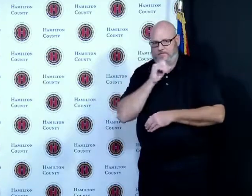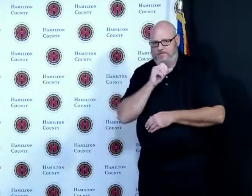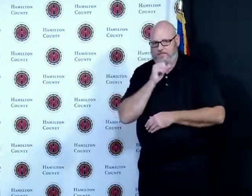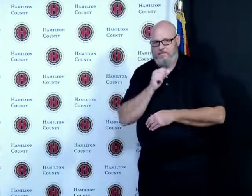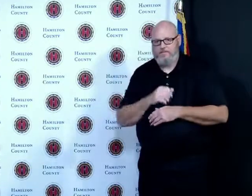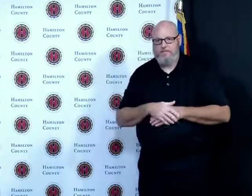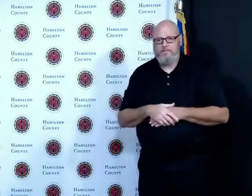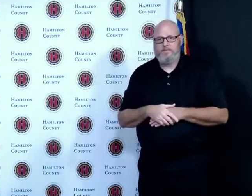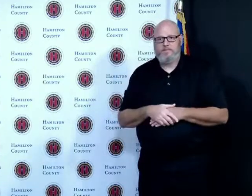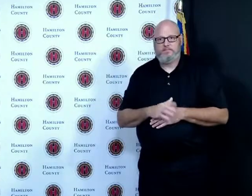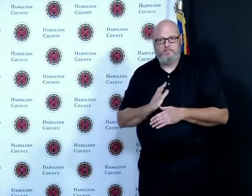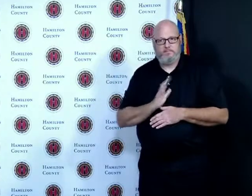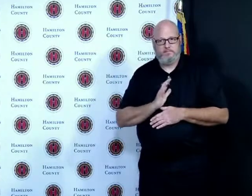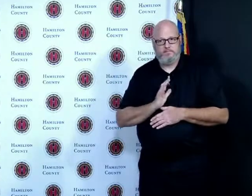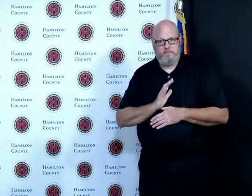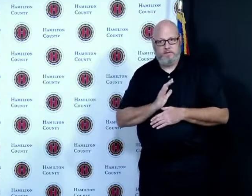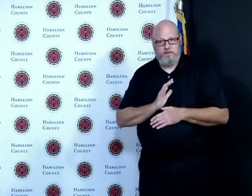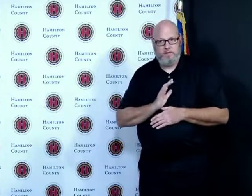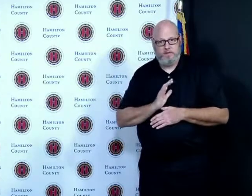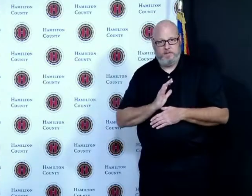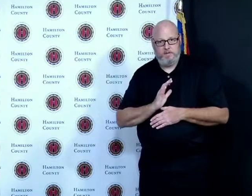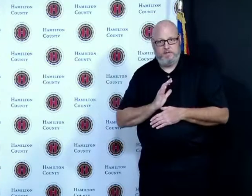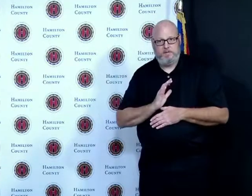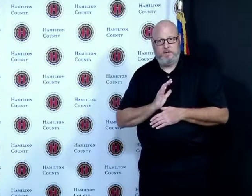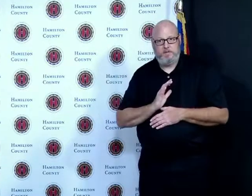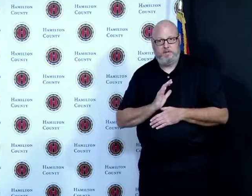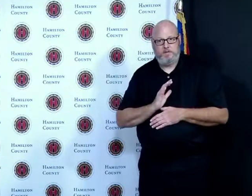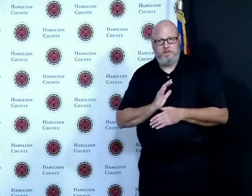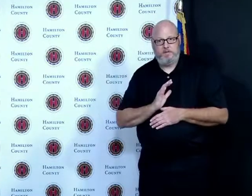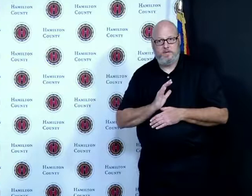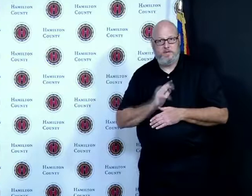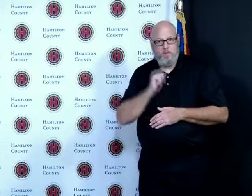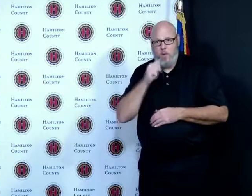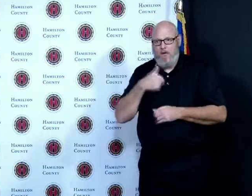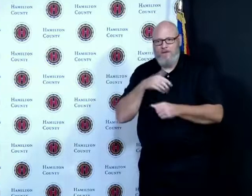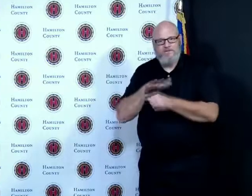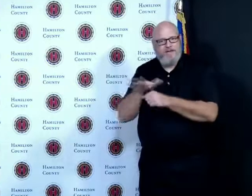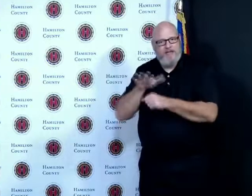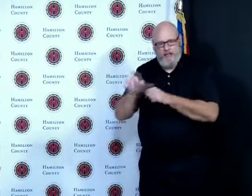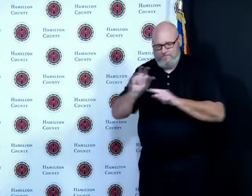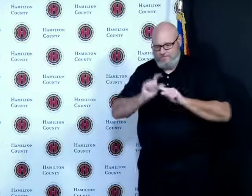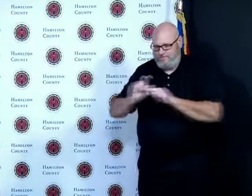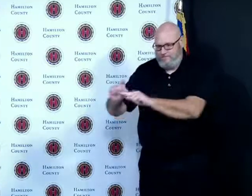we don't have enough doses to accommodate that kind of expansion and so we're doing our best